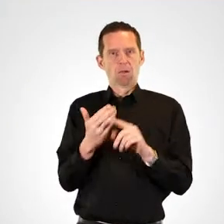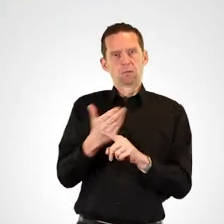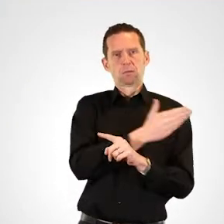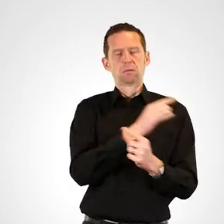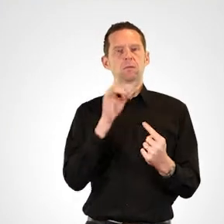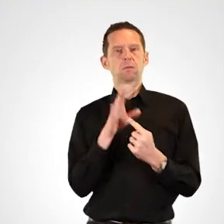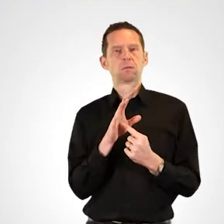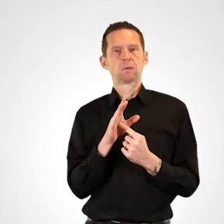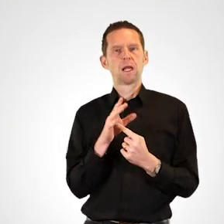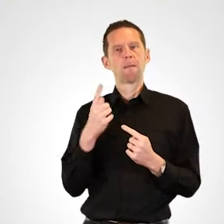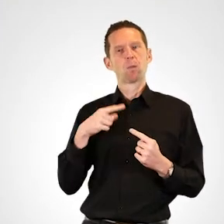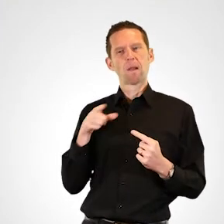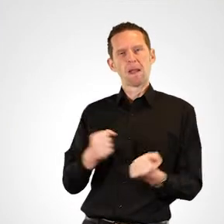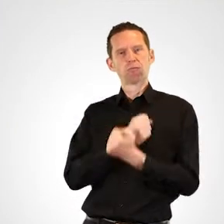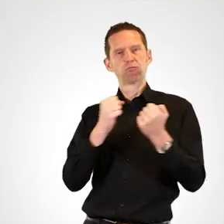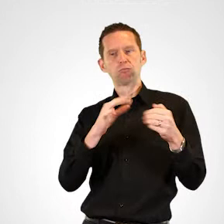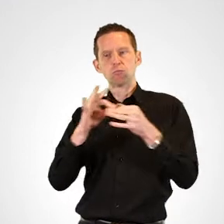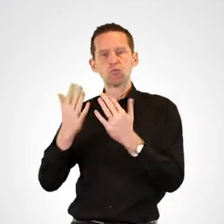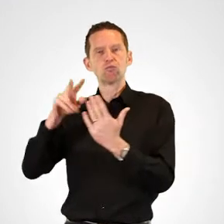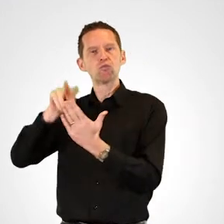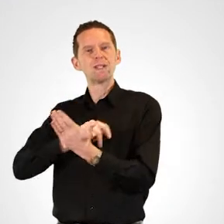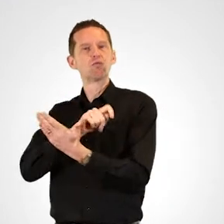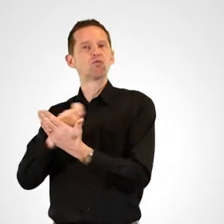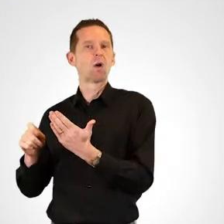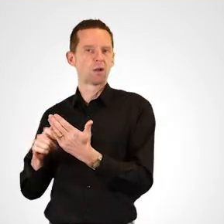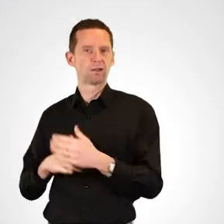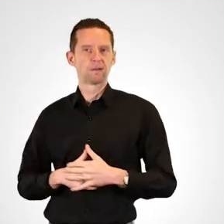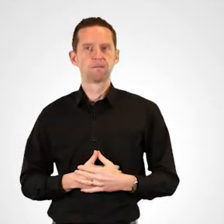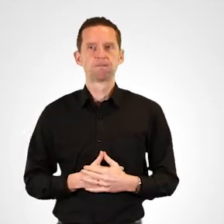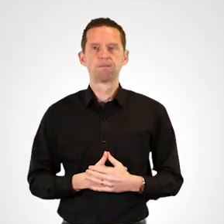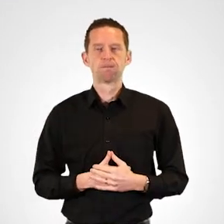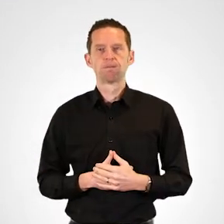because it is strongly associated with reading and writing, as we were demonstrating earlier.